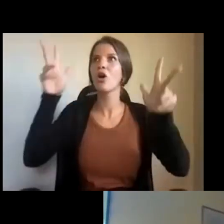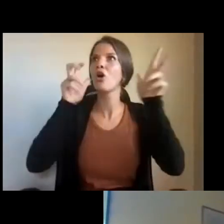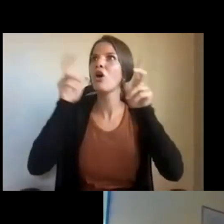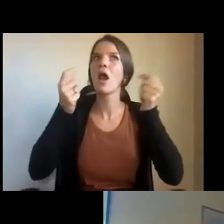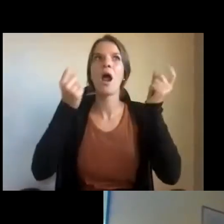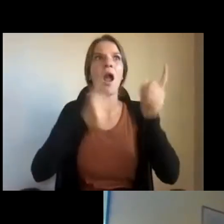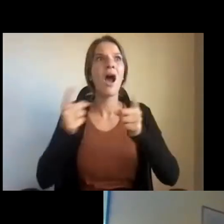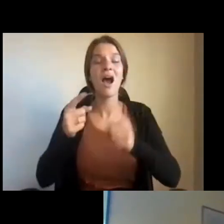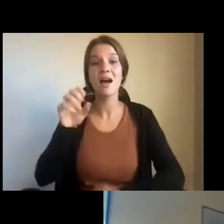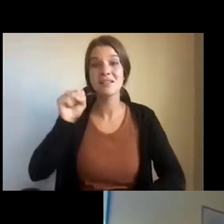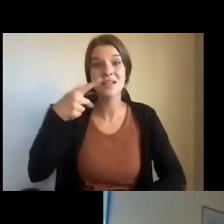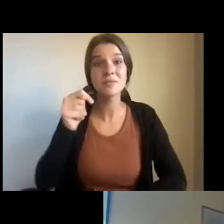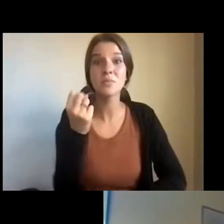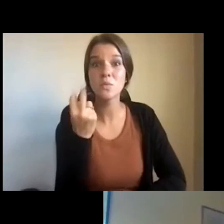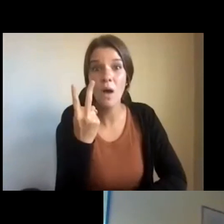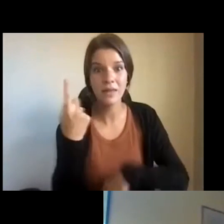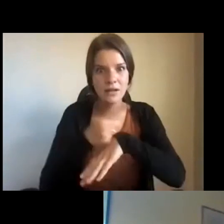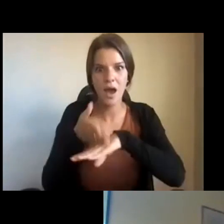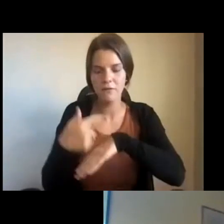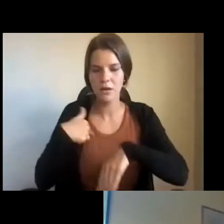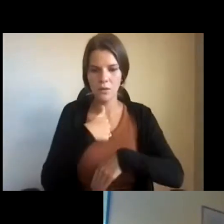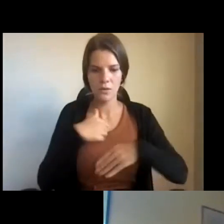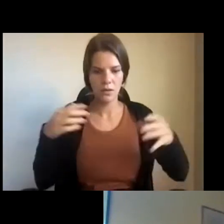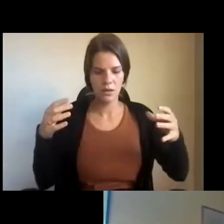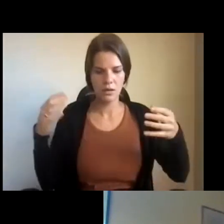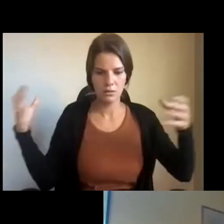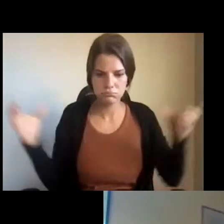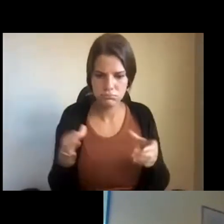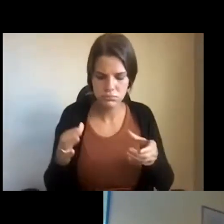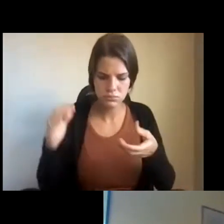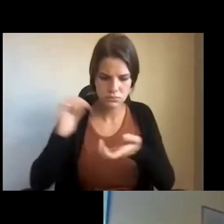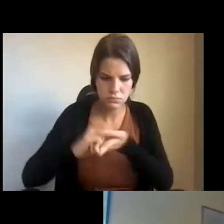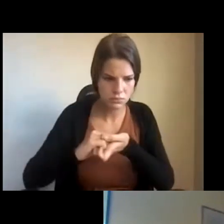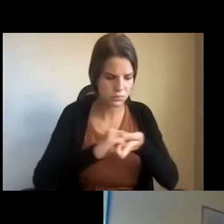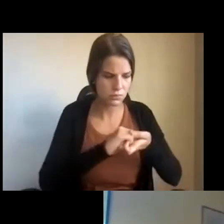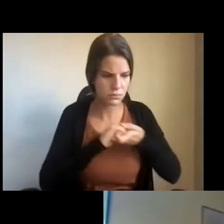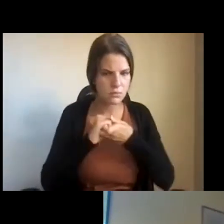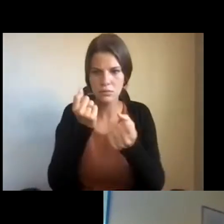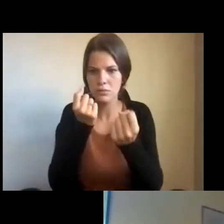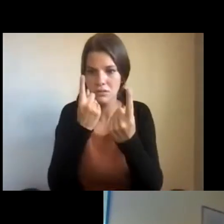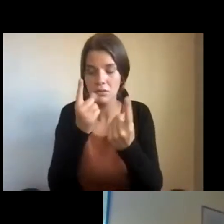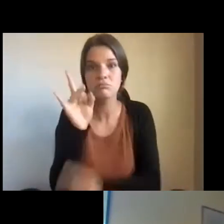Where we all kind of came together about what this was. I can't believe that was 20 years ago. I